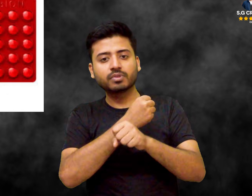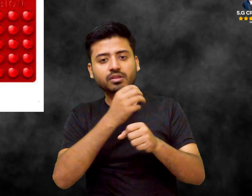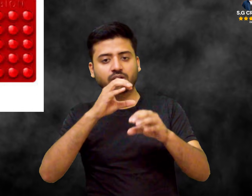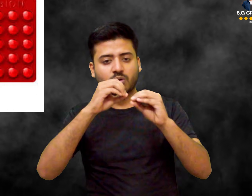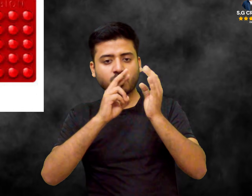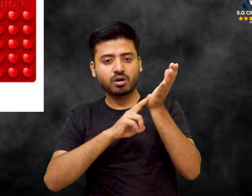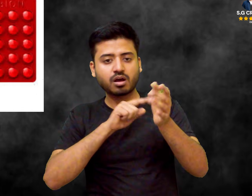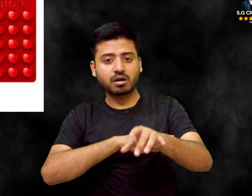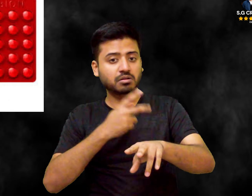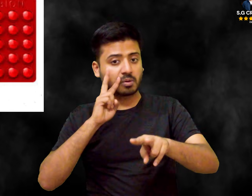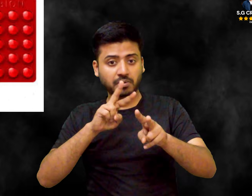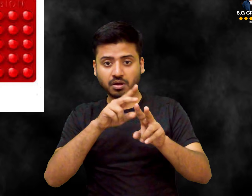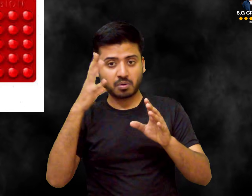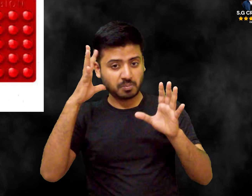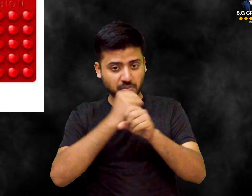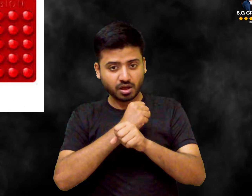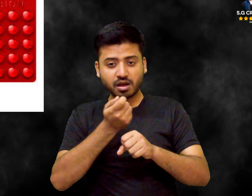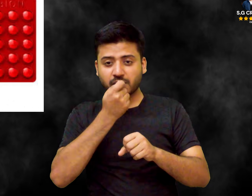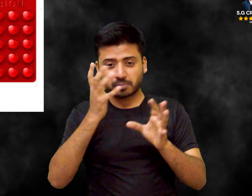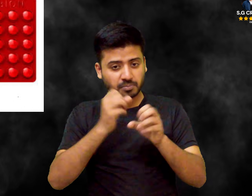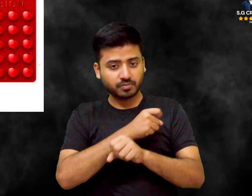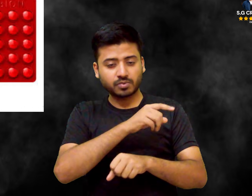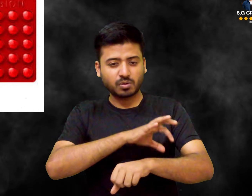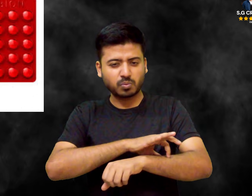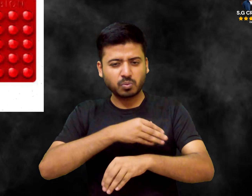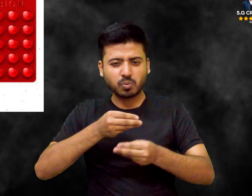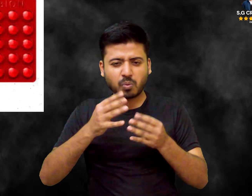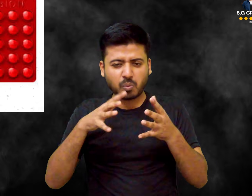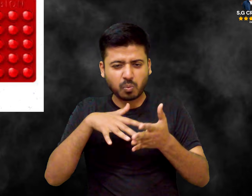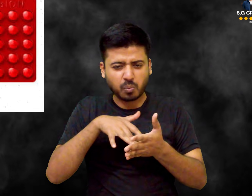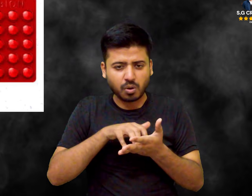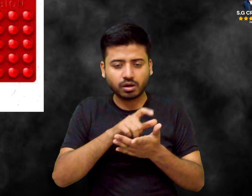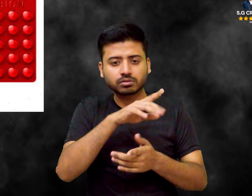sunlight hits your skin, allowing your body to absorb calcium and phosphorus,